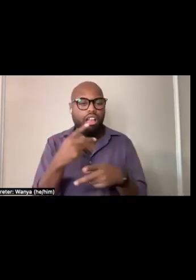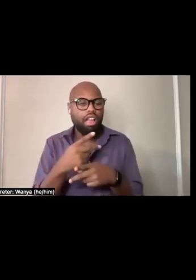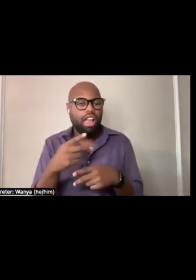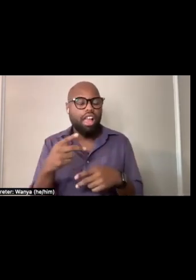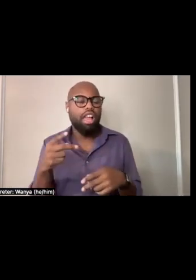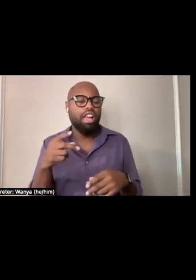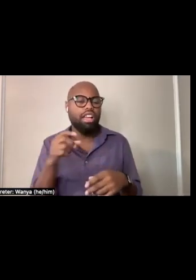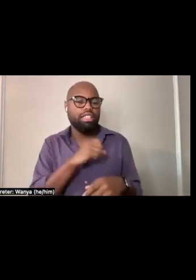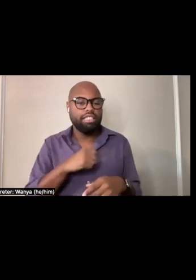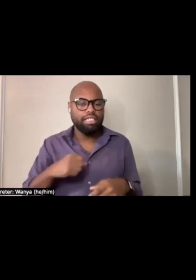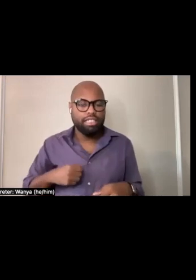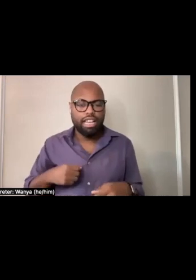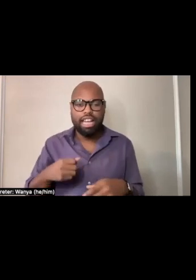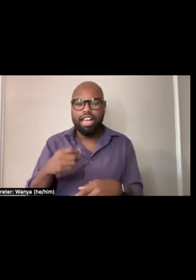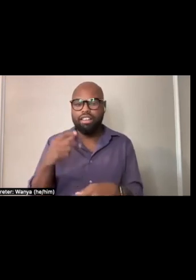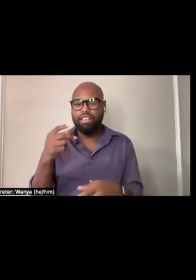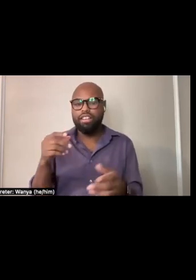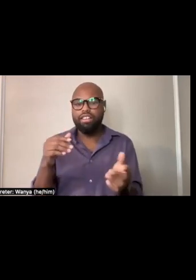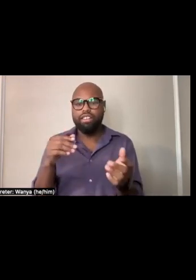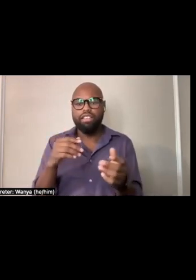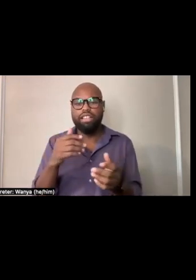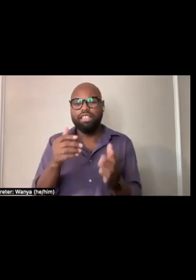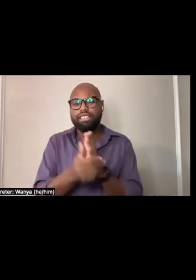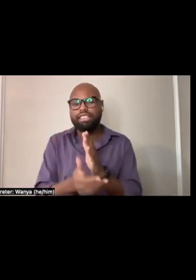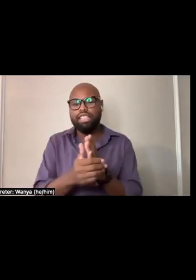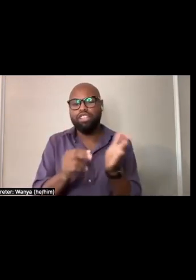skilled nursing, and other primary care.